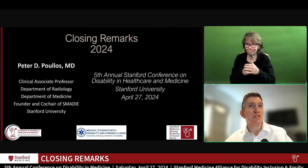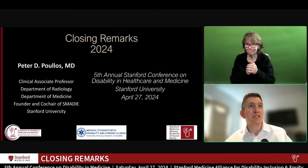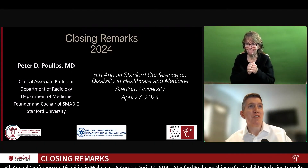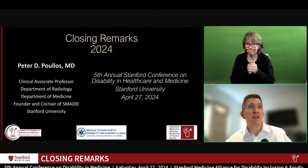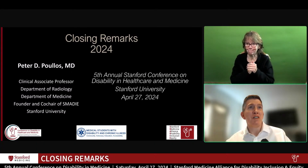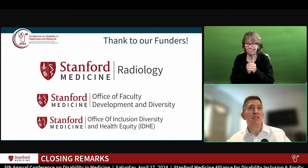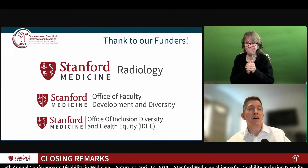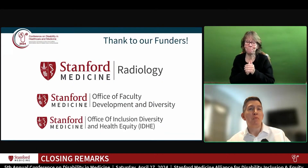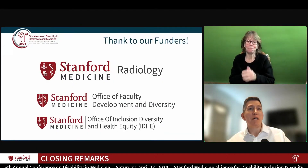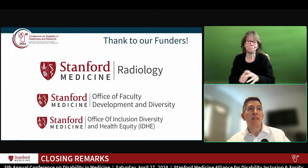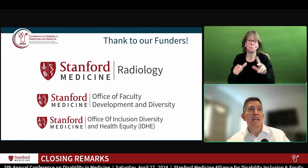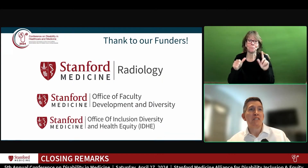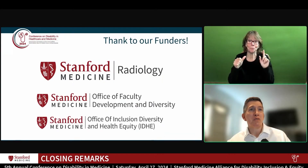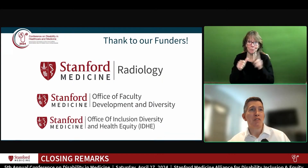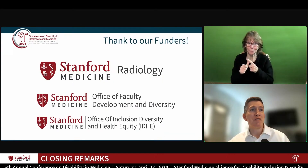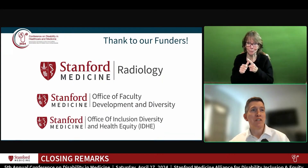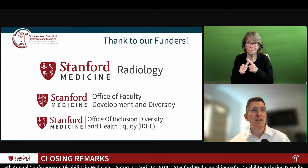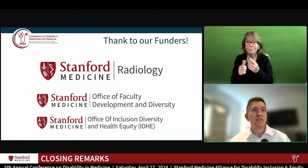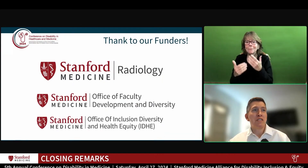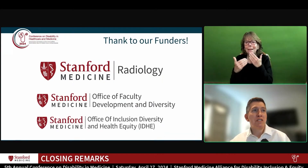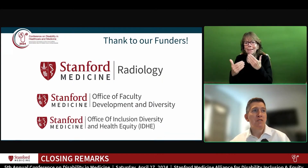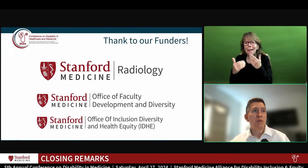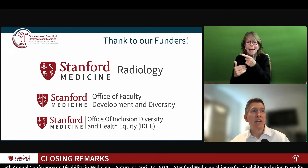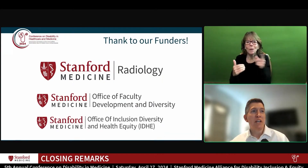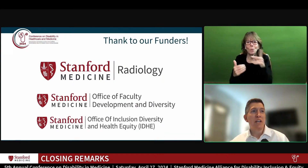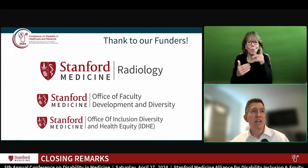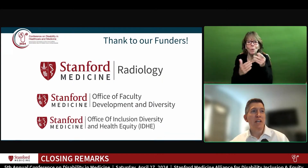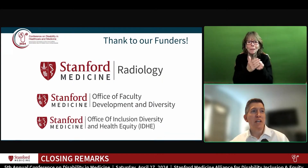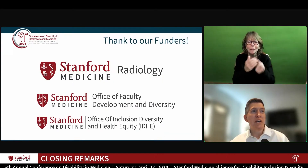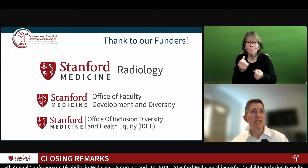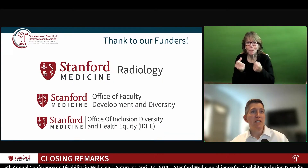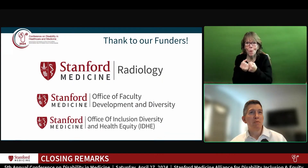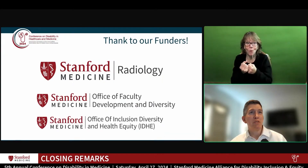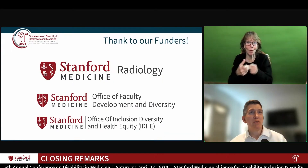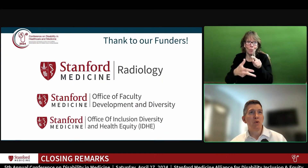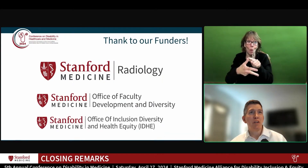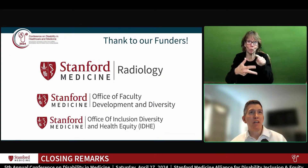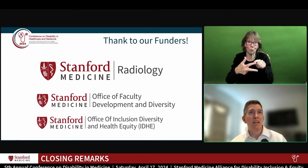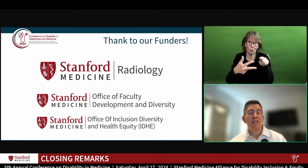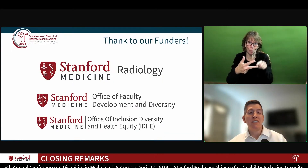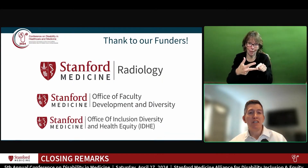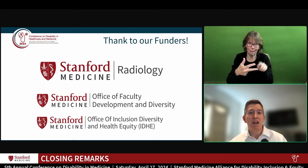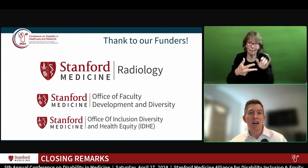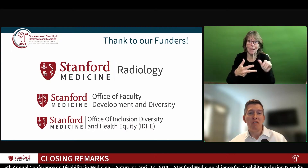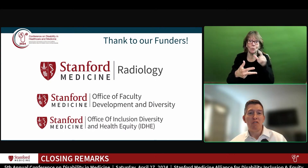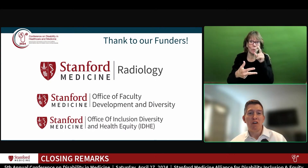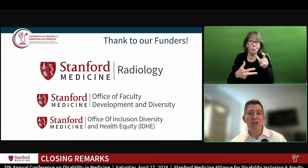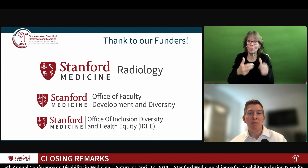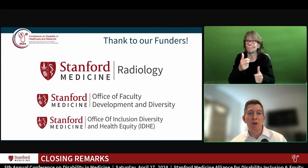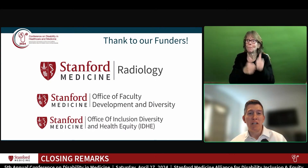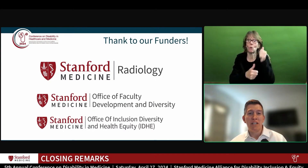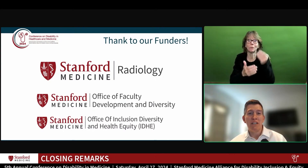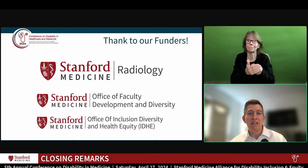first of all, a big thanks to our funders, these three entities give us the majority of our money.